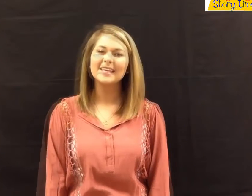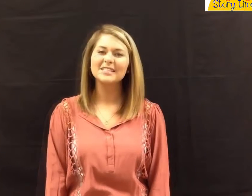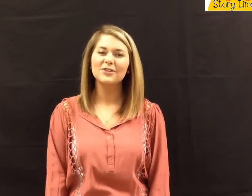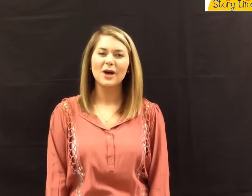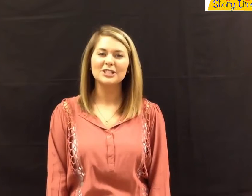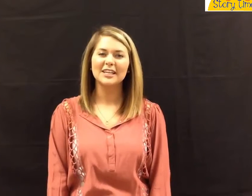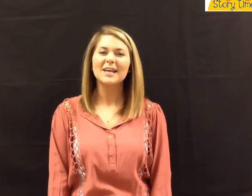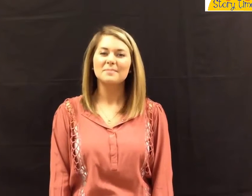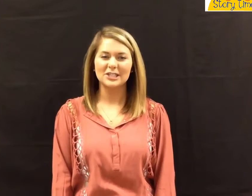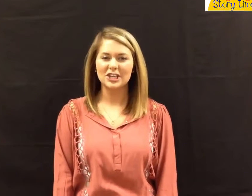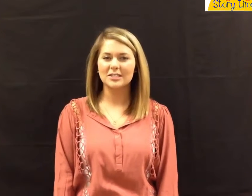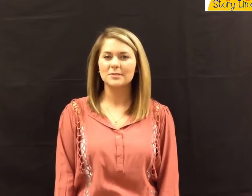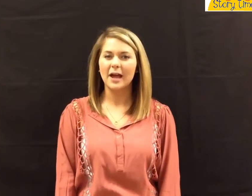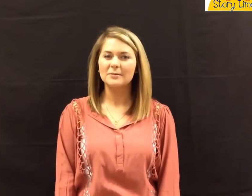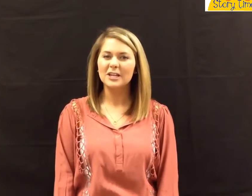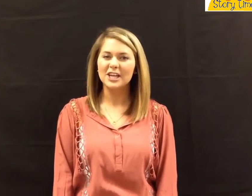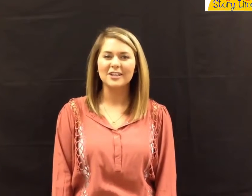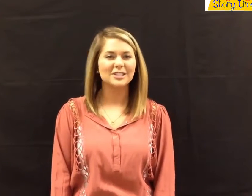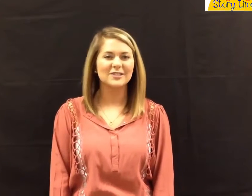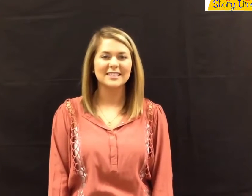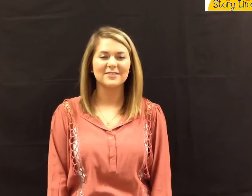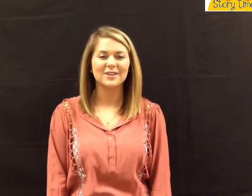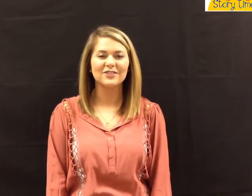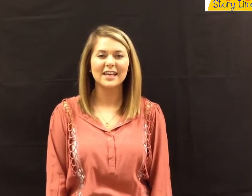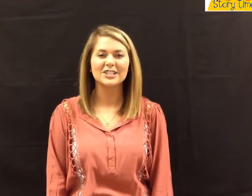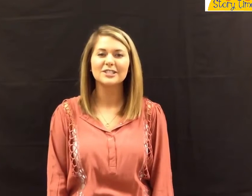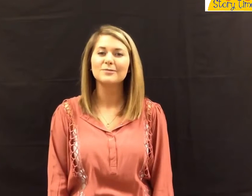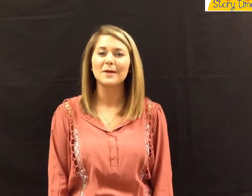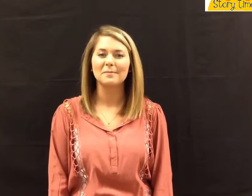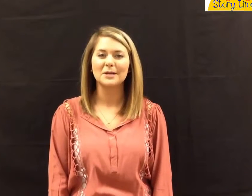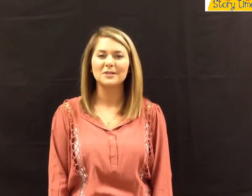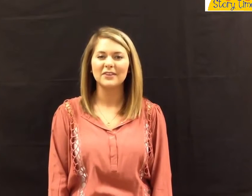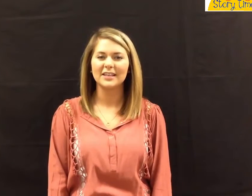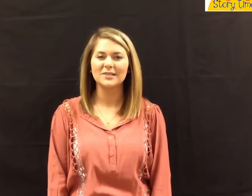Thanks for watching! Make sure to subscribe to our channel to recieve notifications when we post new videos.